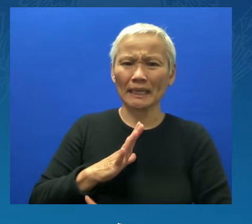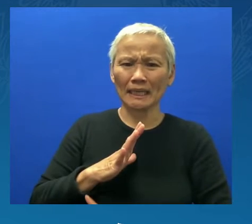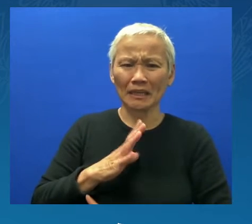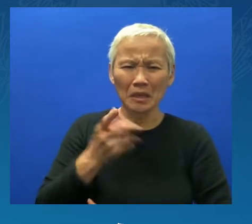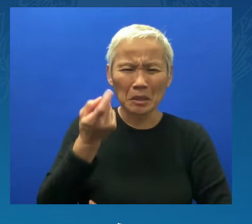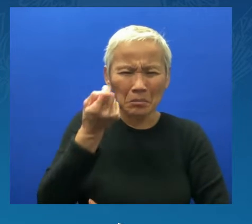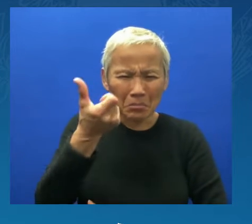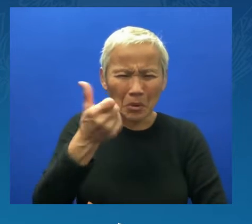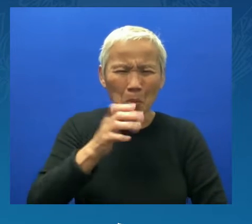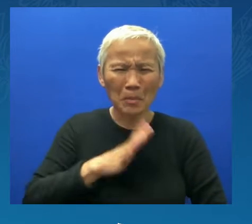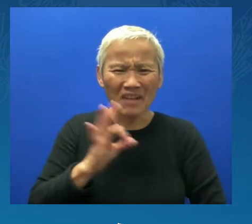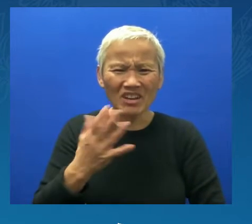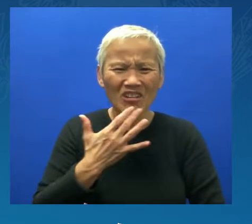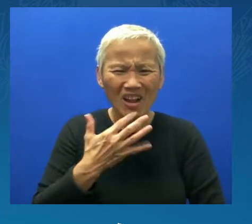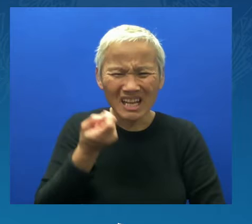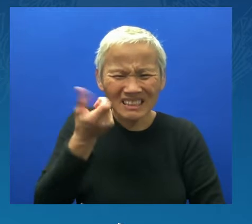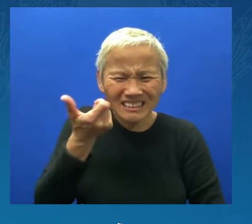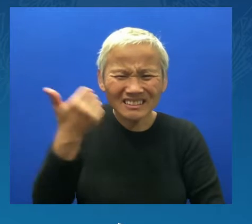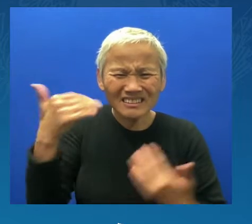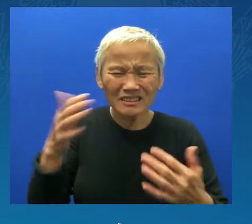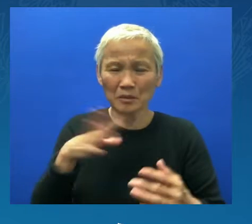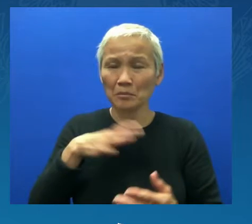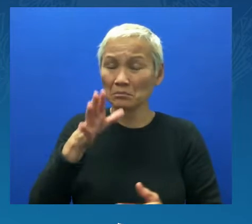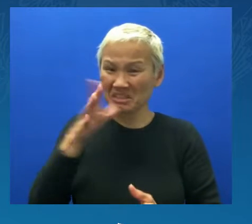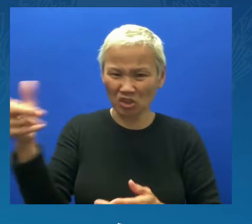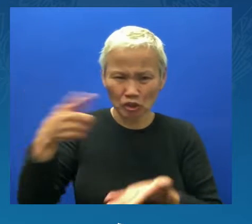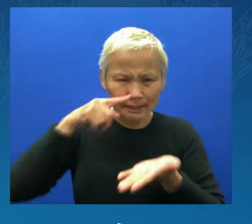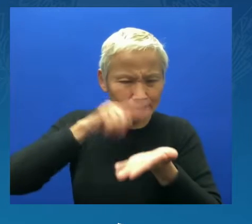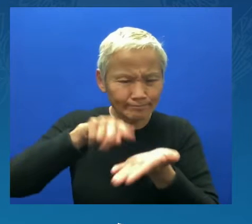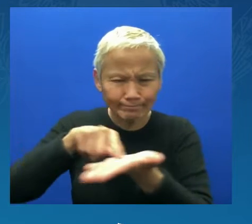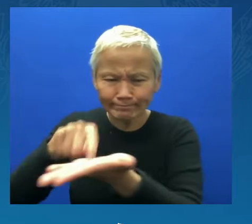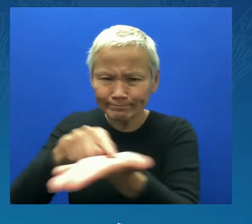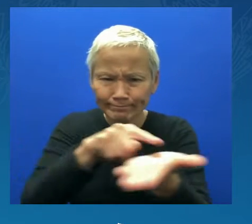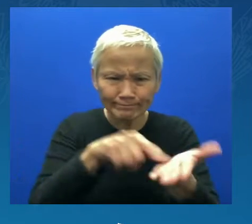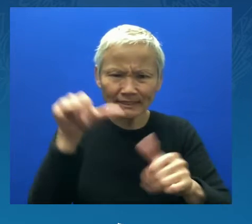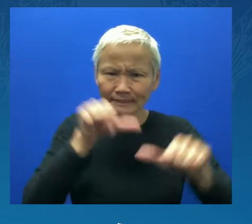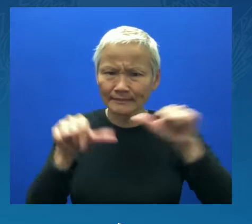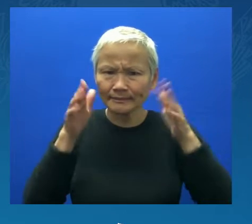I remember my mother sometimes in battle